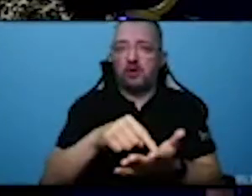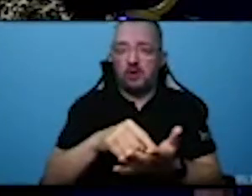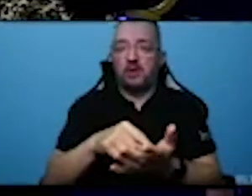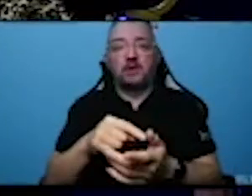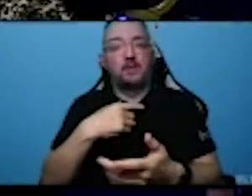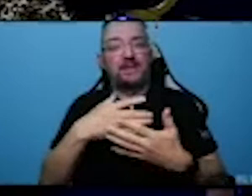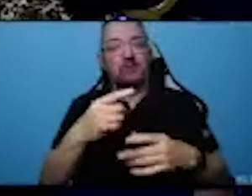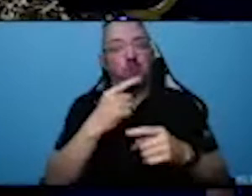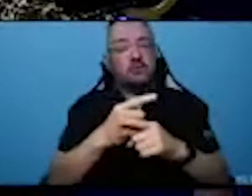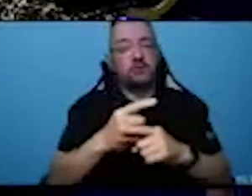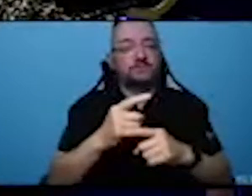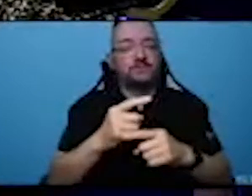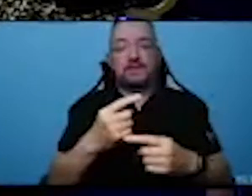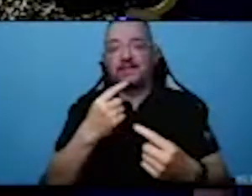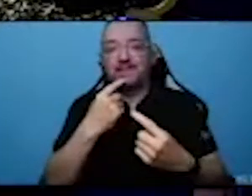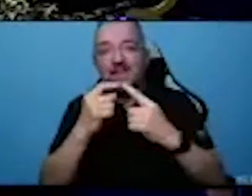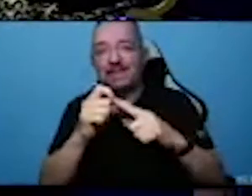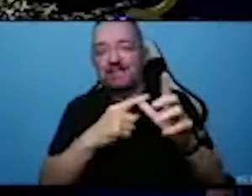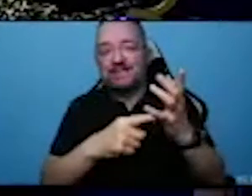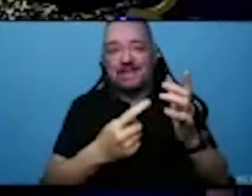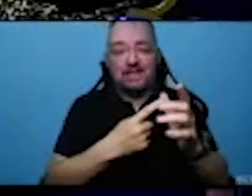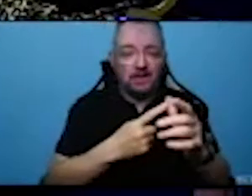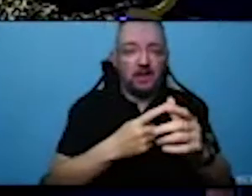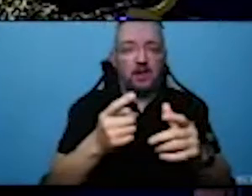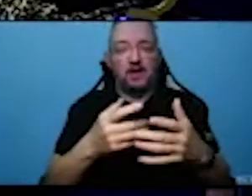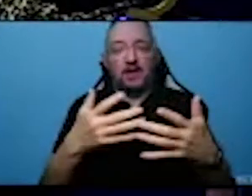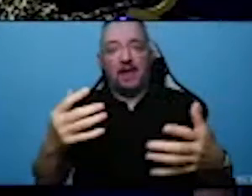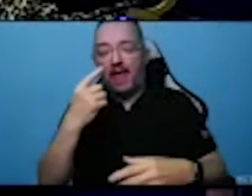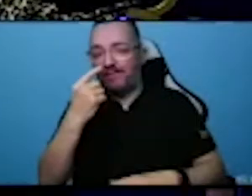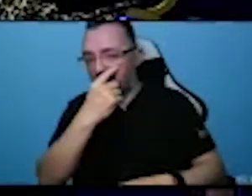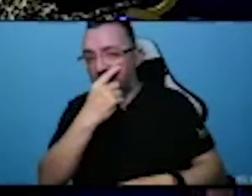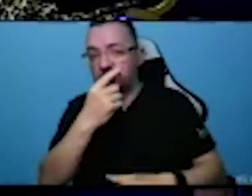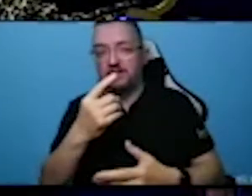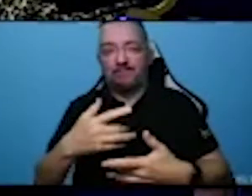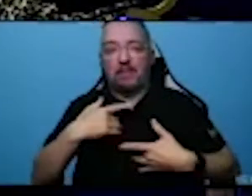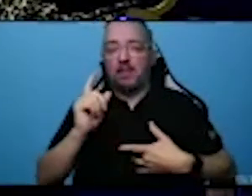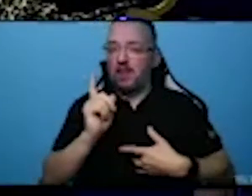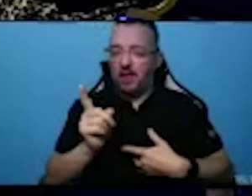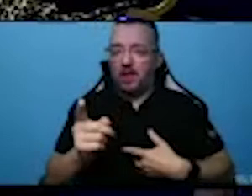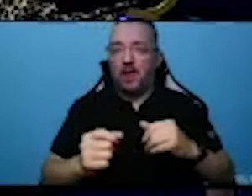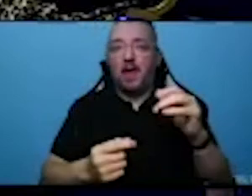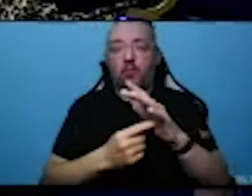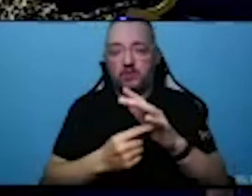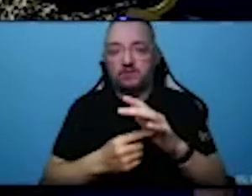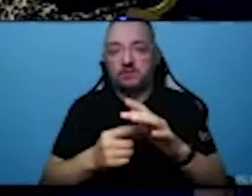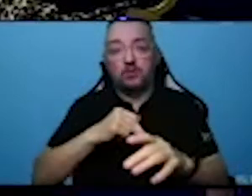so in the RSE, hugely important. But we should never forget the power of demonstrating by doing, by